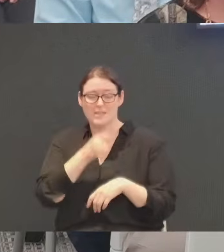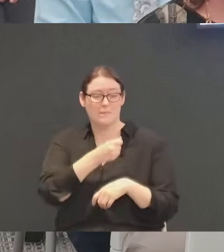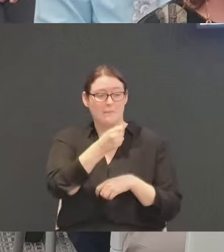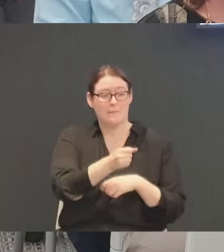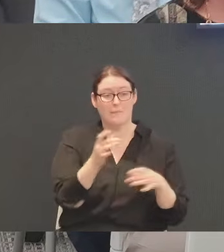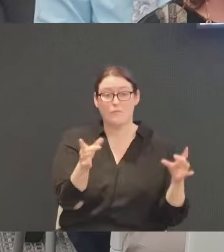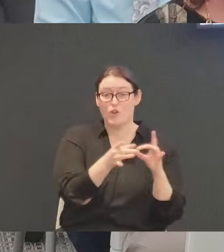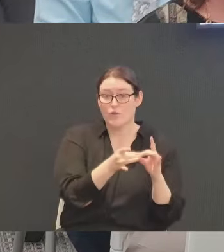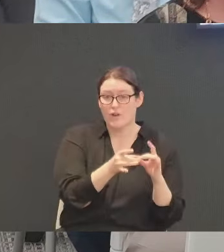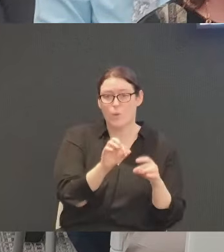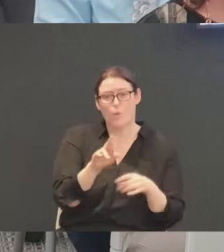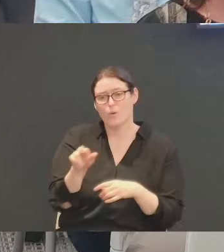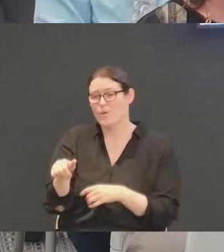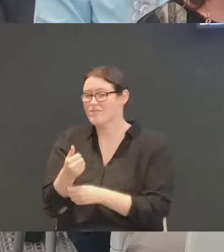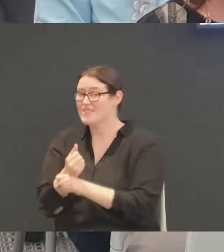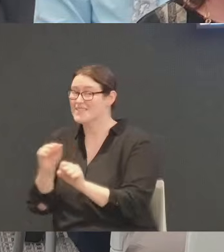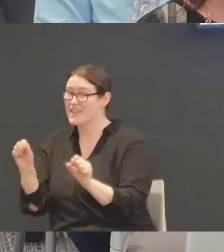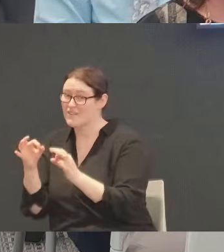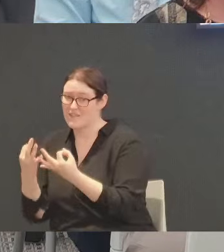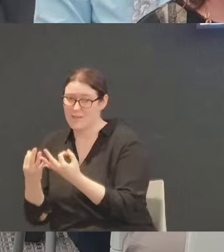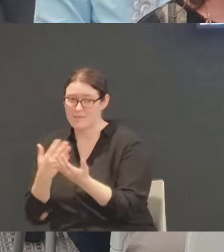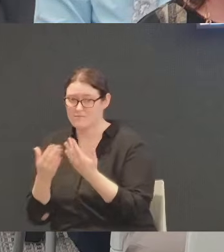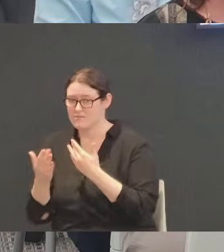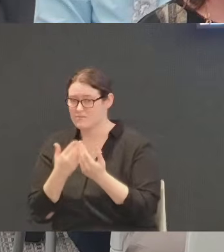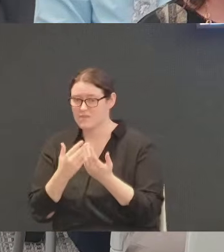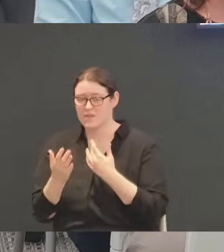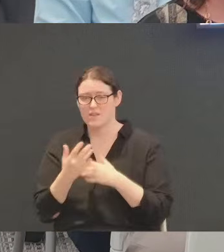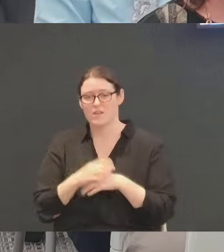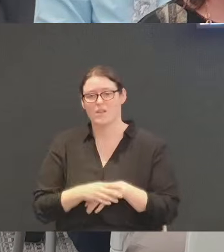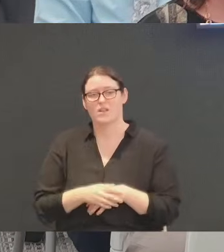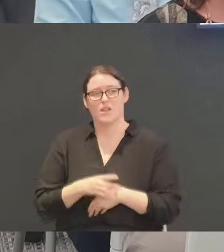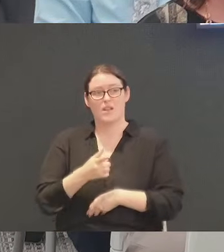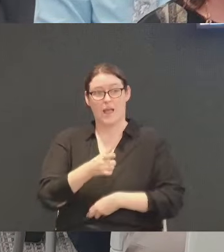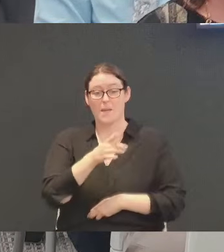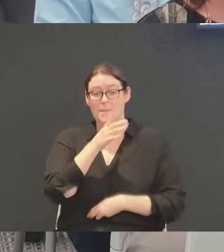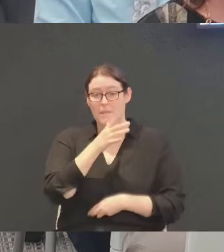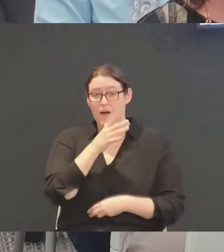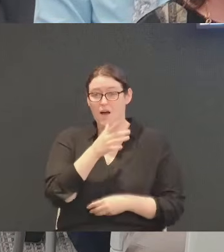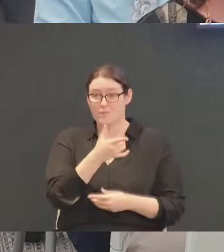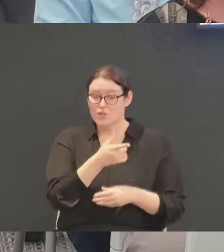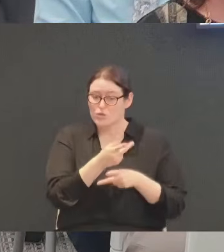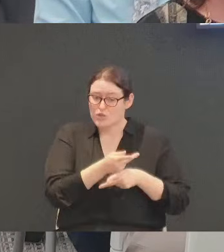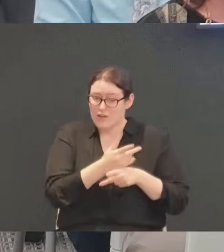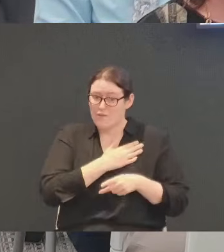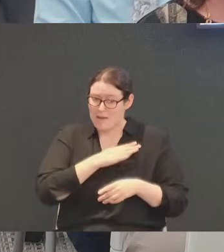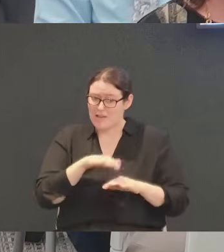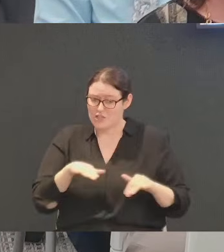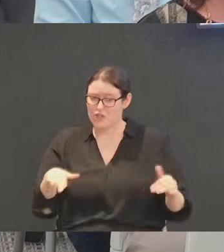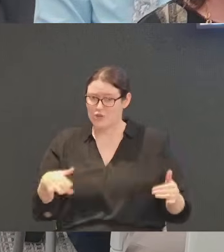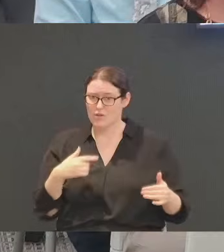the foster care mother that is with my child, she still to this day gave us a good connection. So,